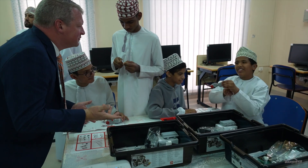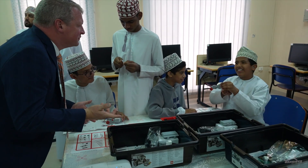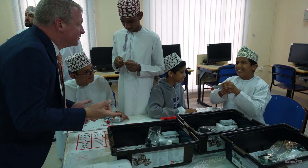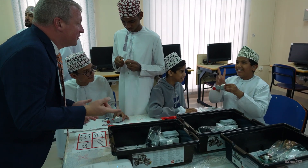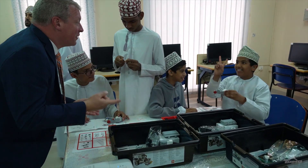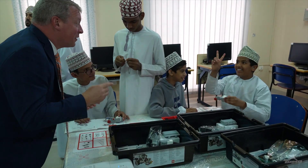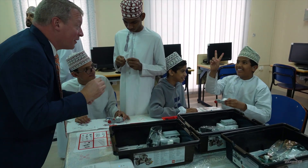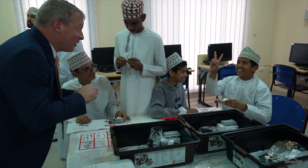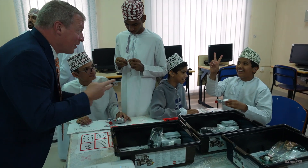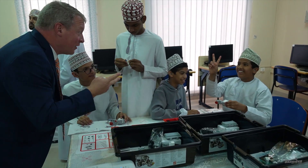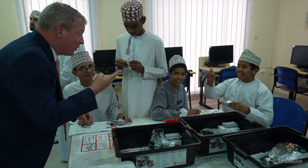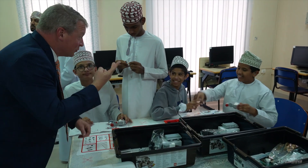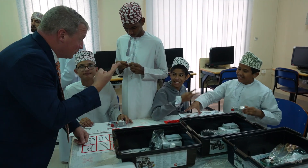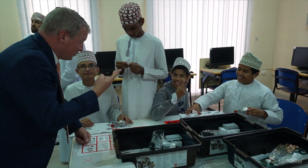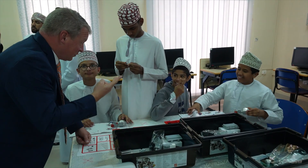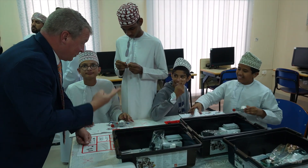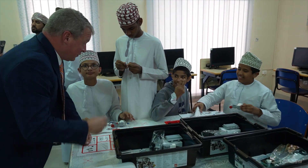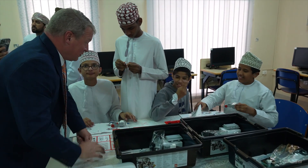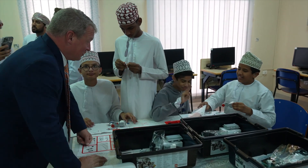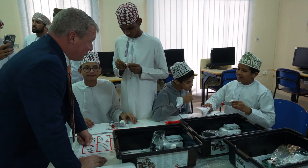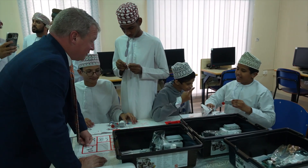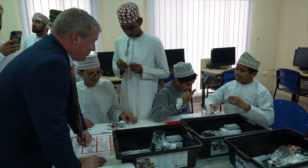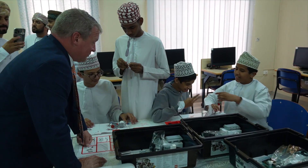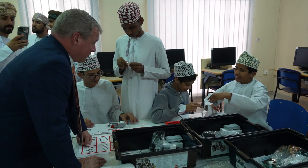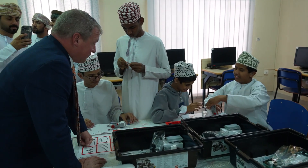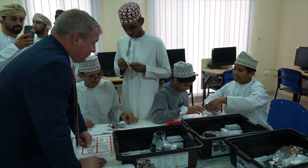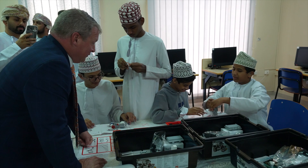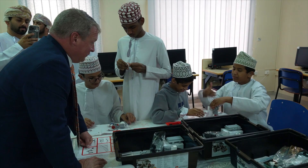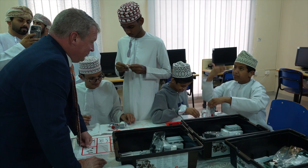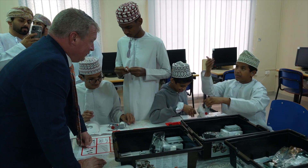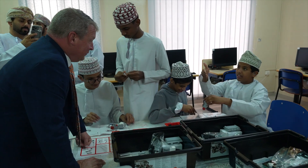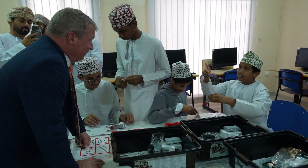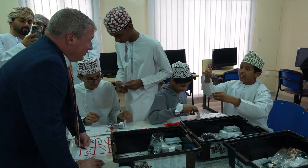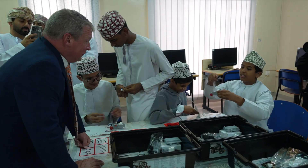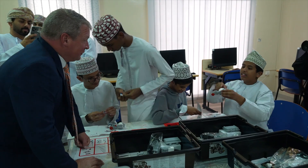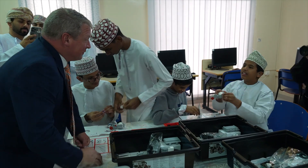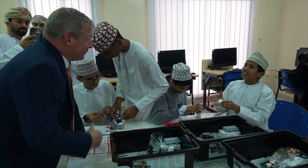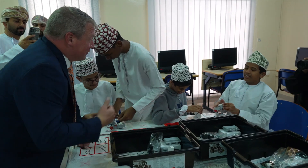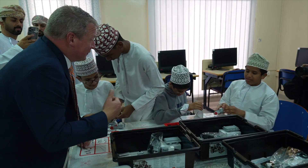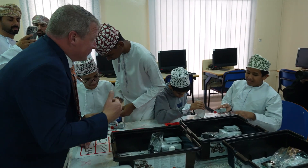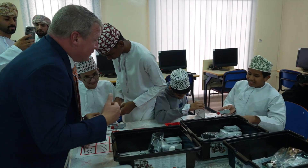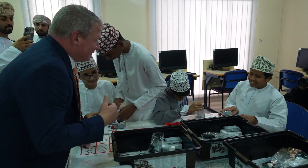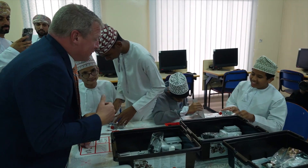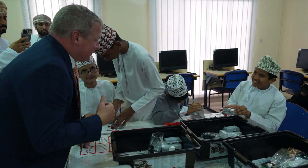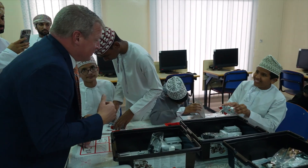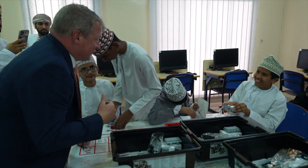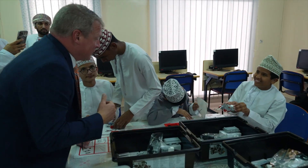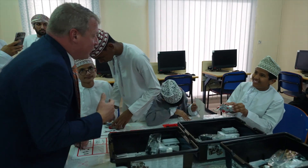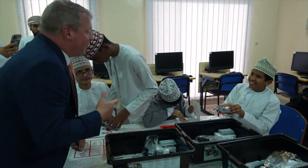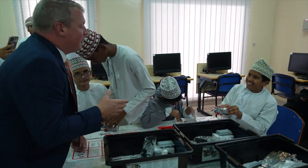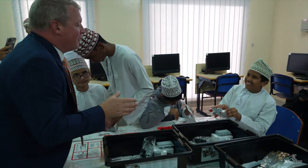We made two halves, and next we’ll put them together.